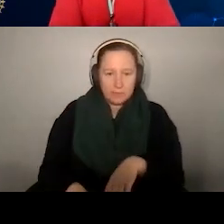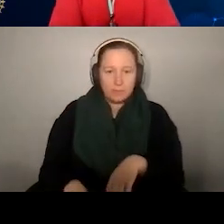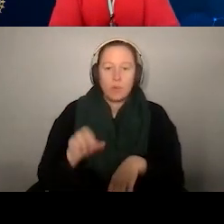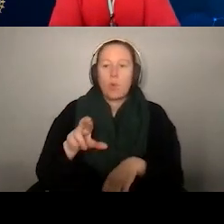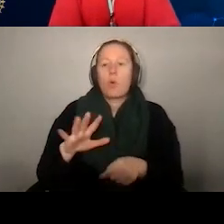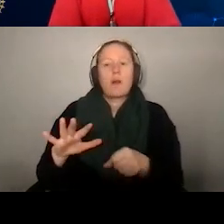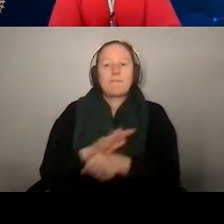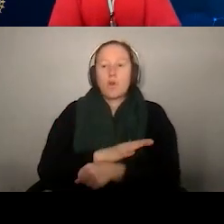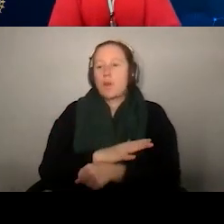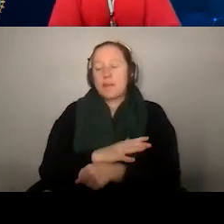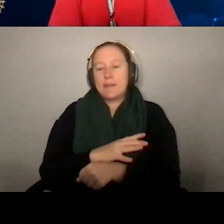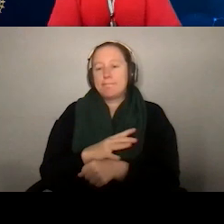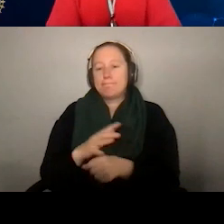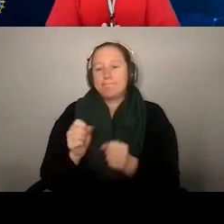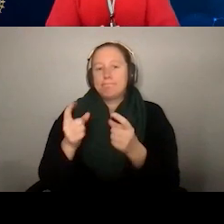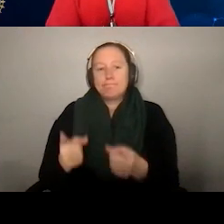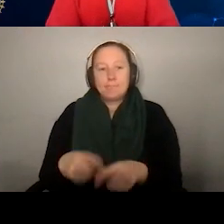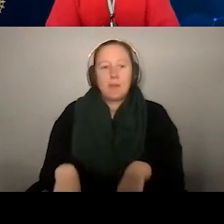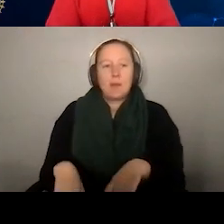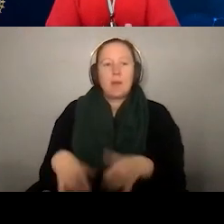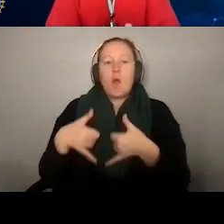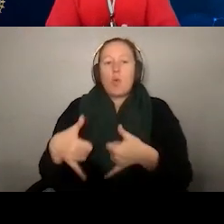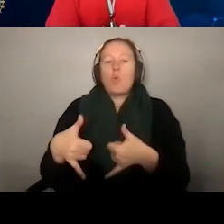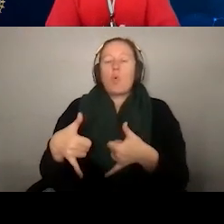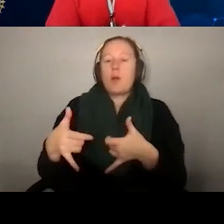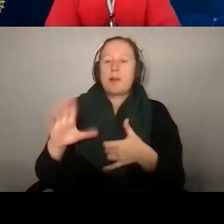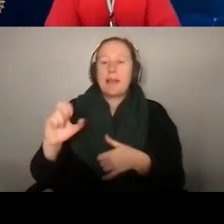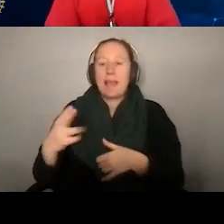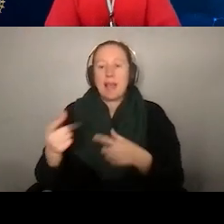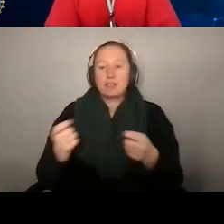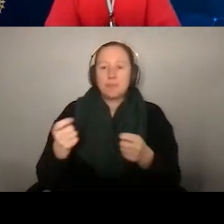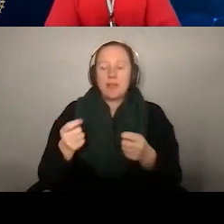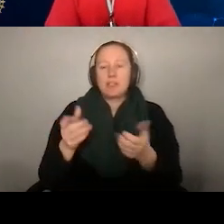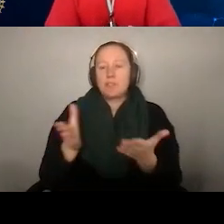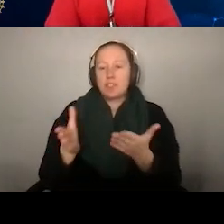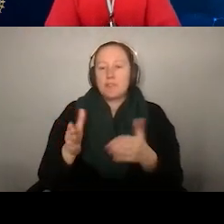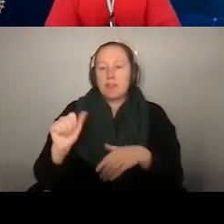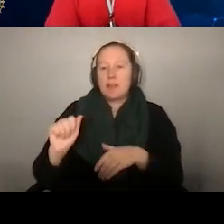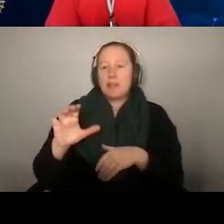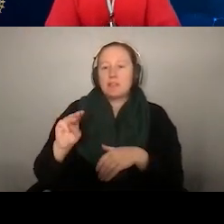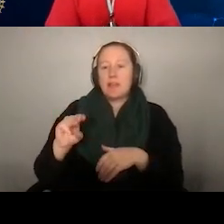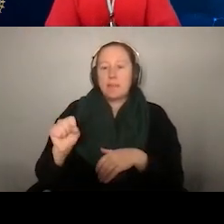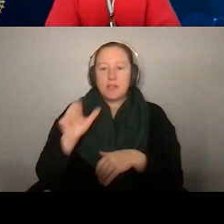The award cash management service, ACMS, will be temporarily unavailable around